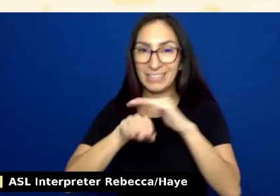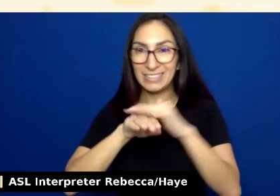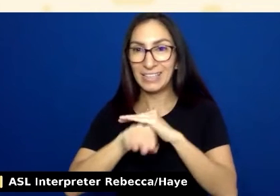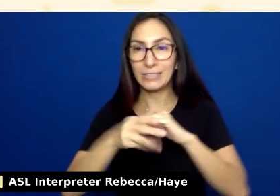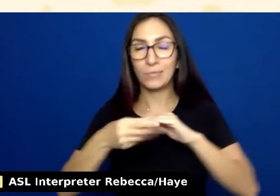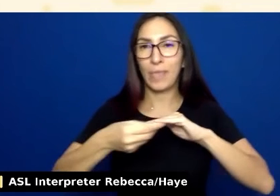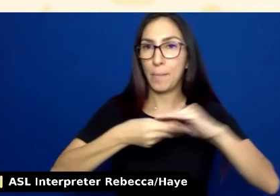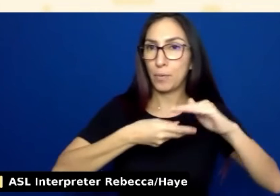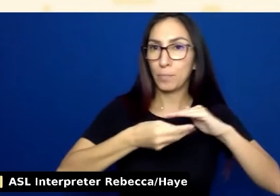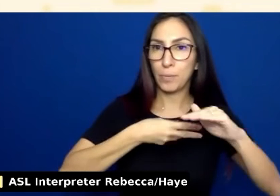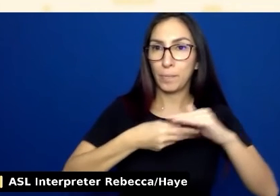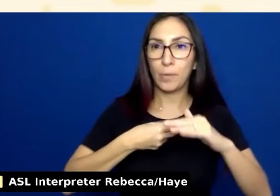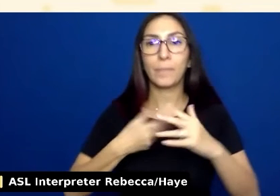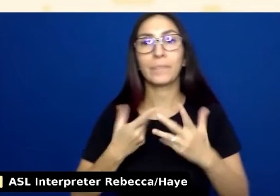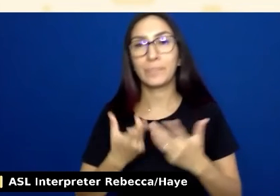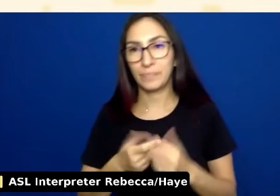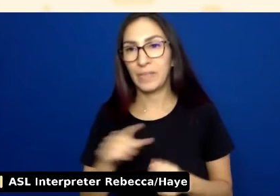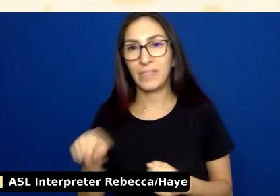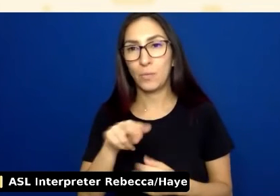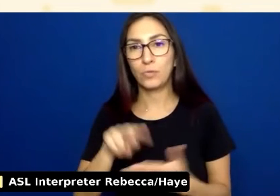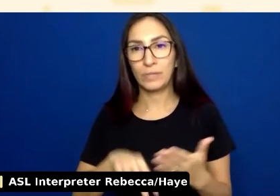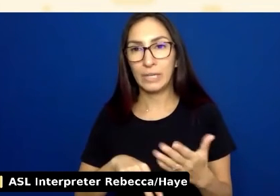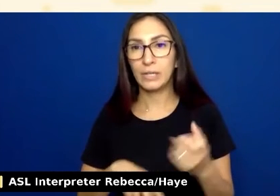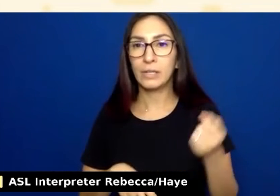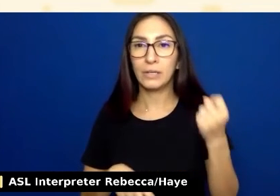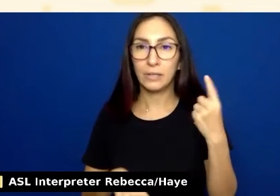and the screen reader would read the content. Please, please, please don't do that.